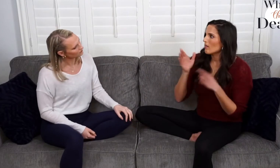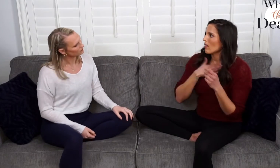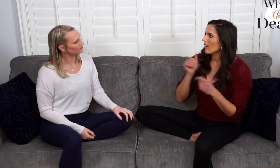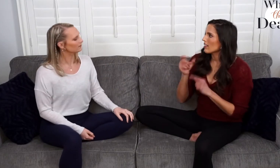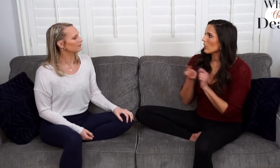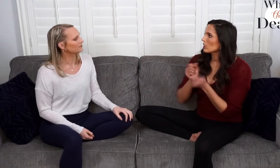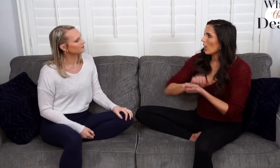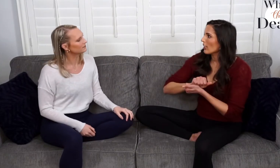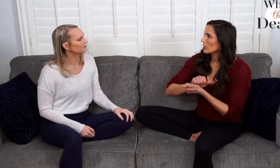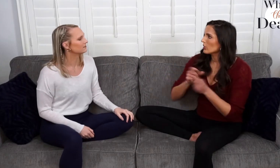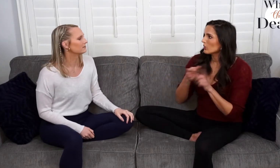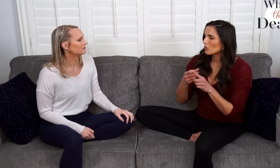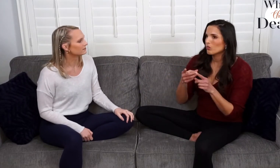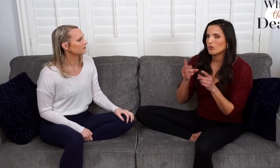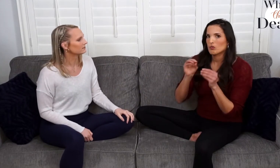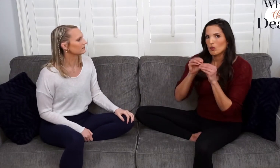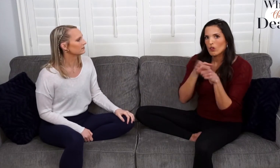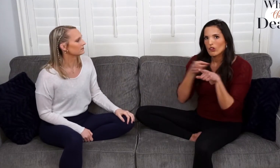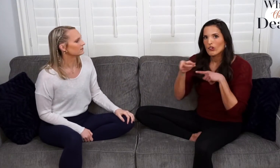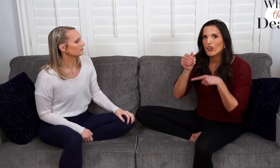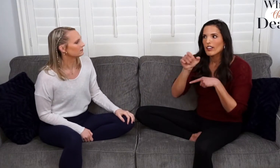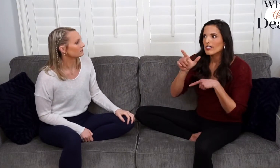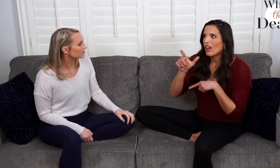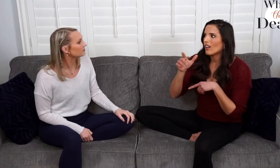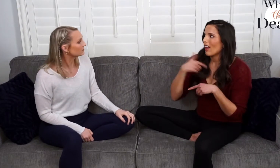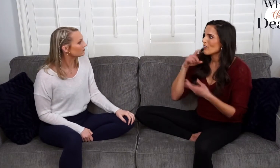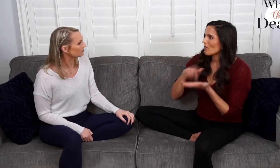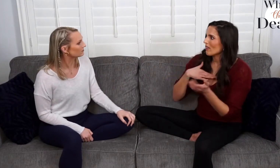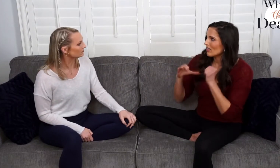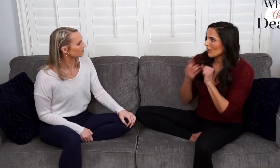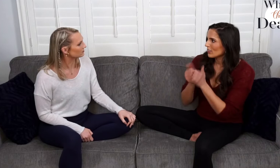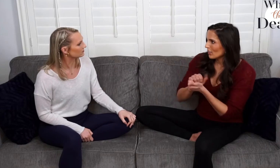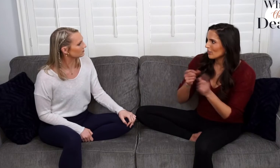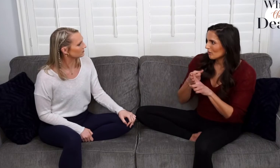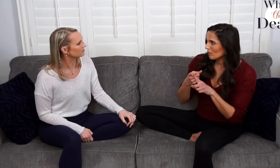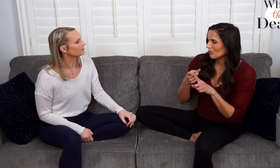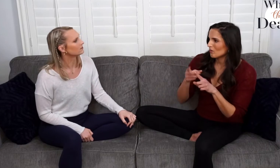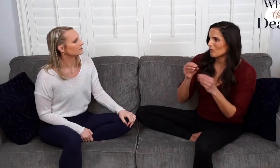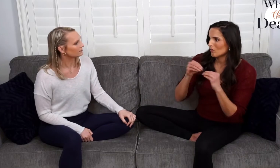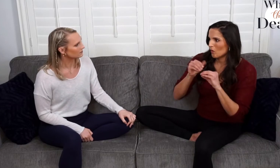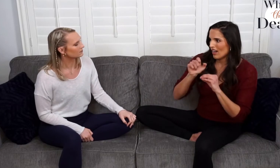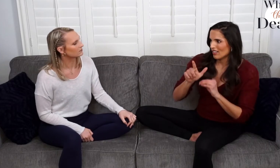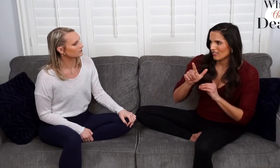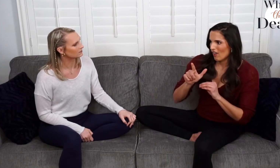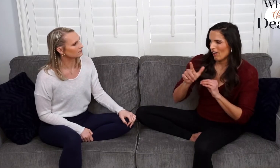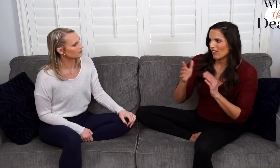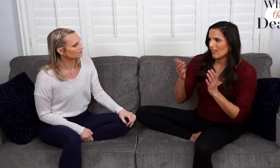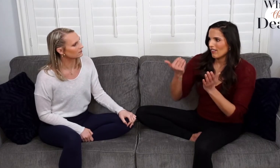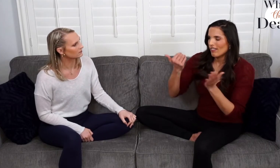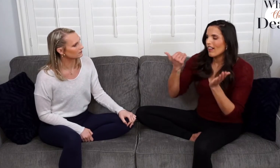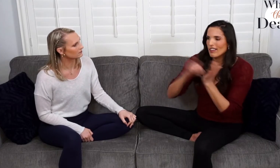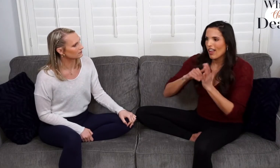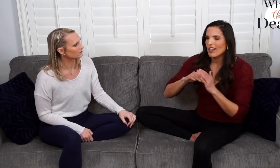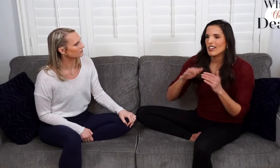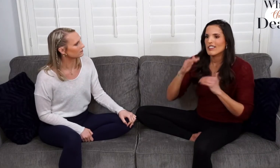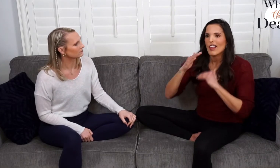my ASL changed it got better and I noticed my SimComing became more fluid with ASL. Again,